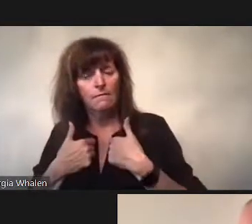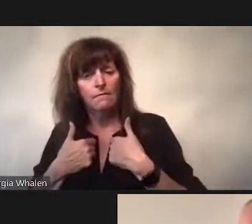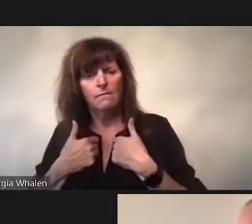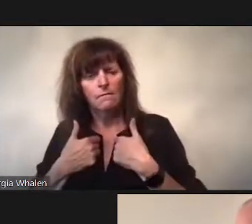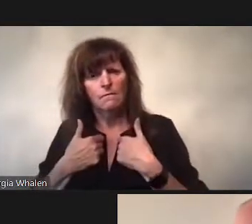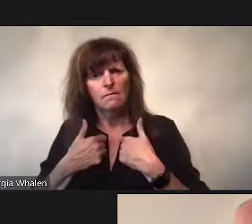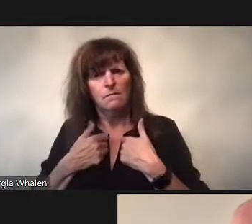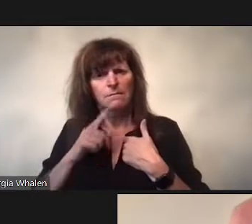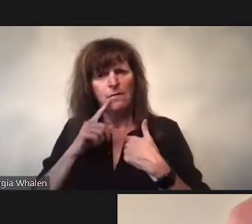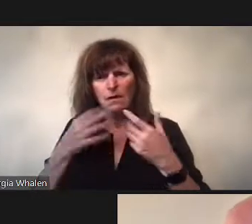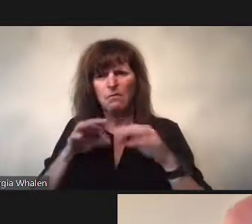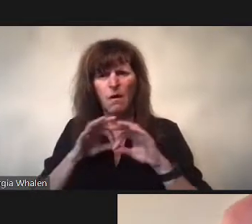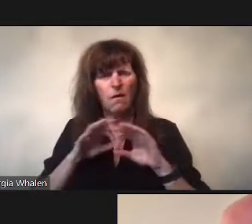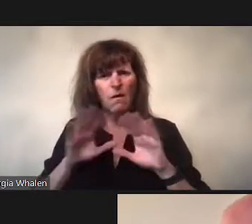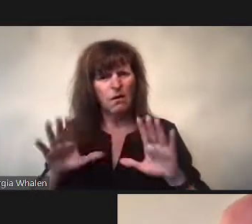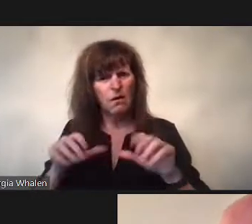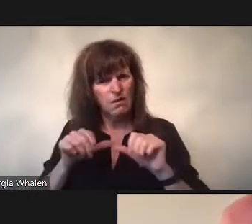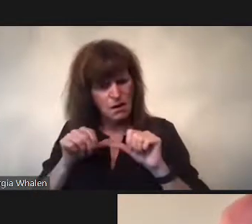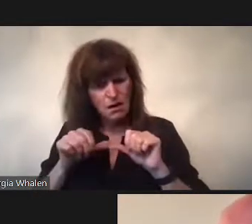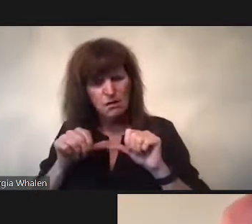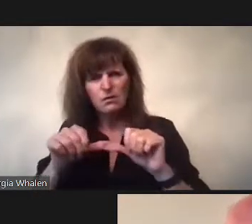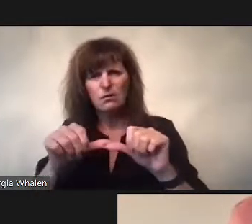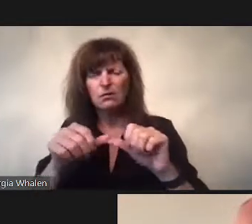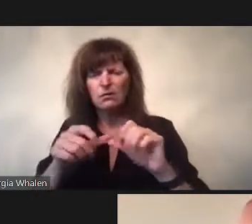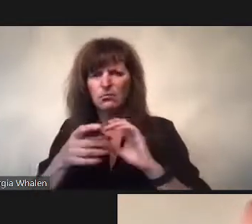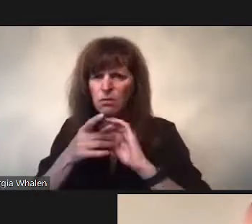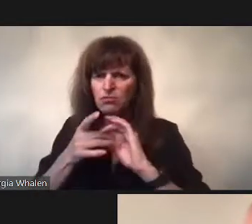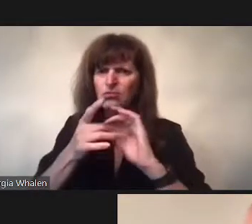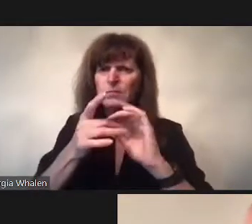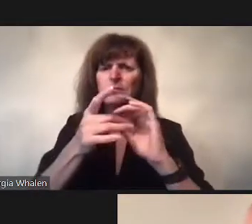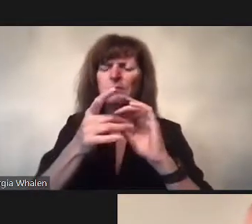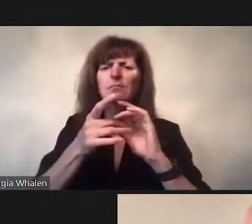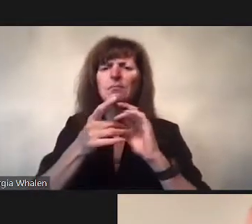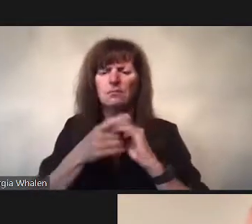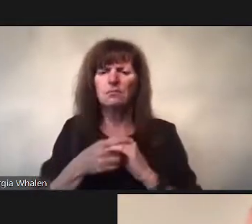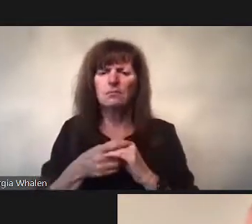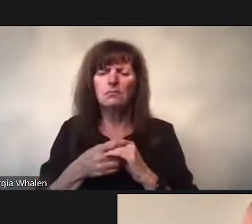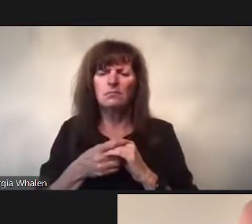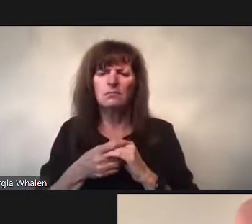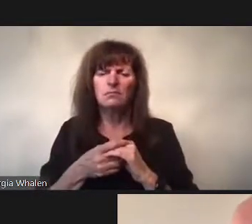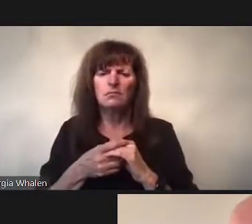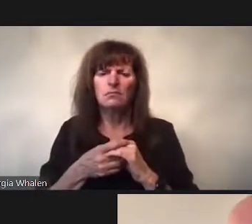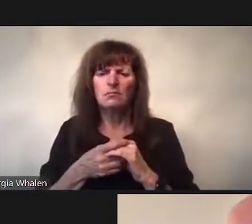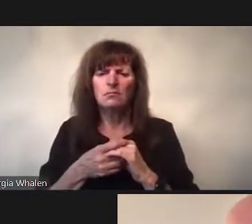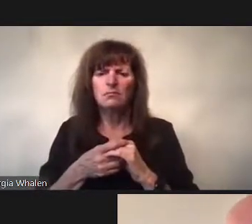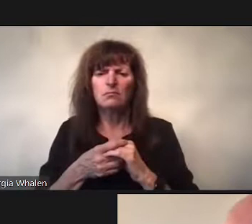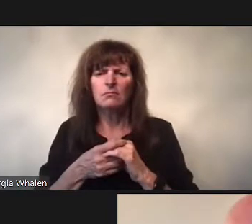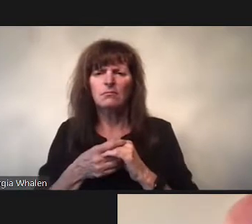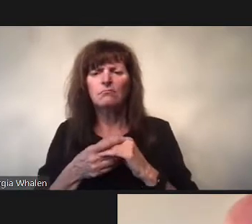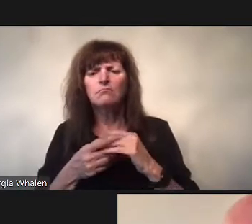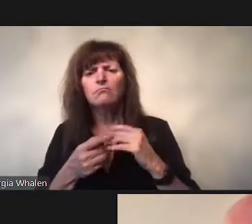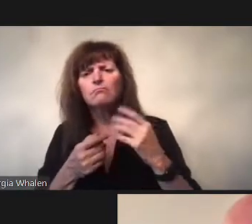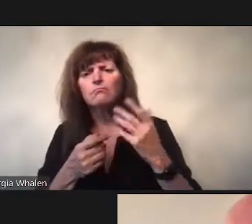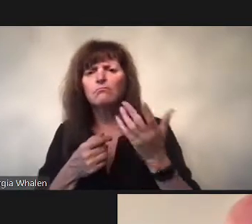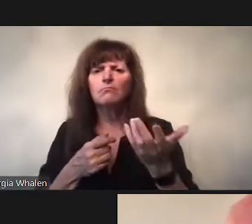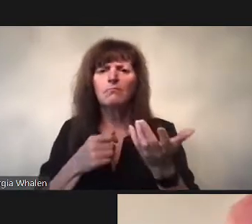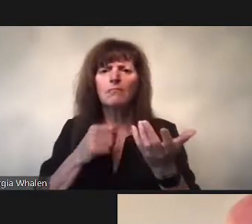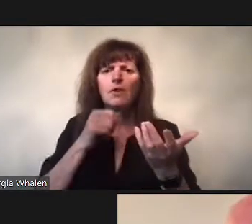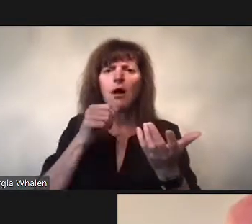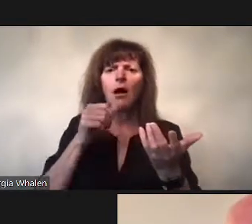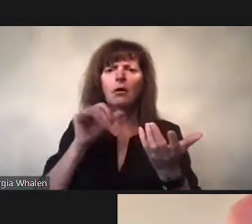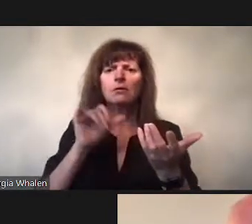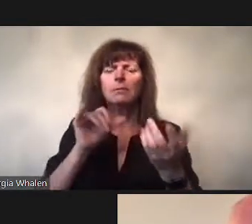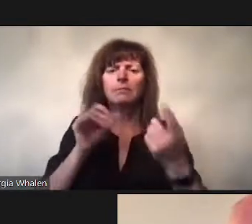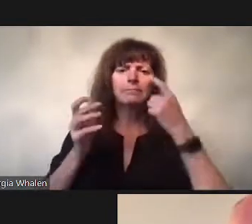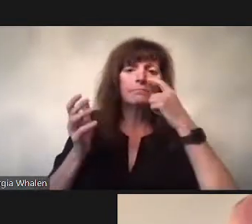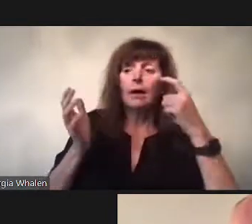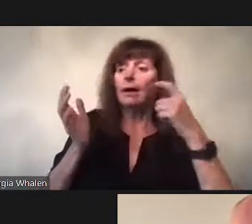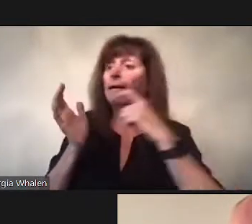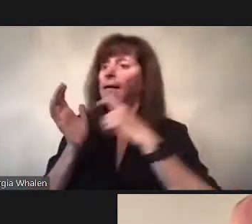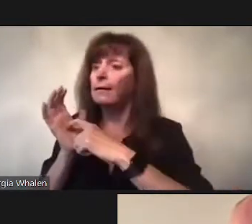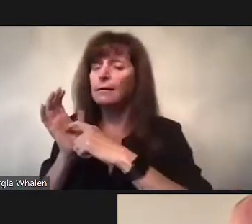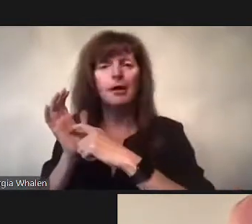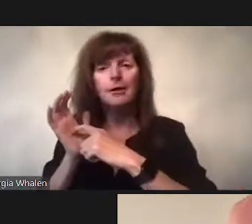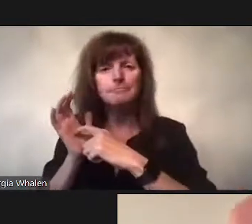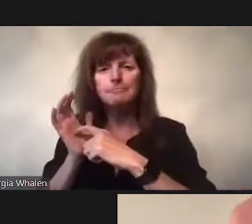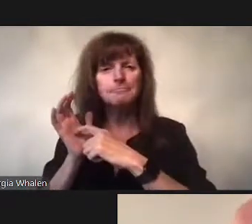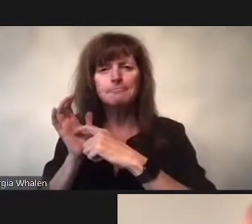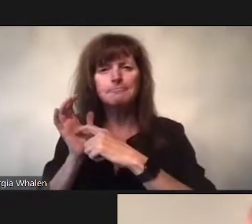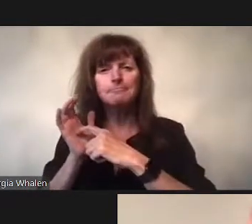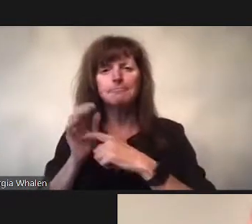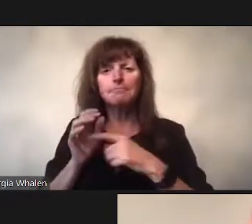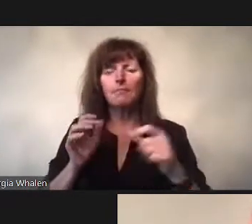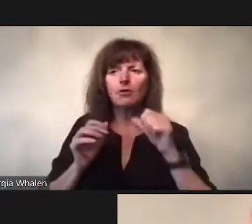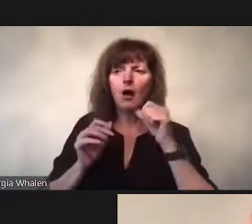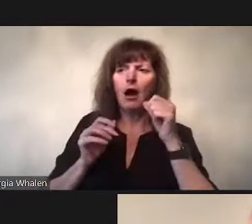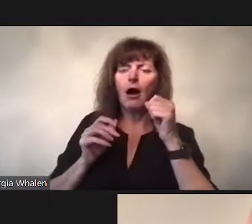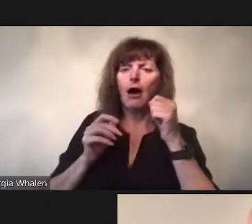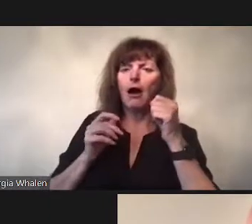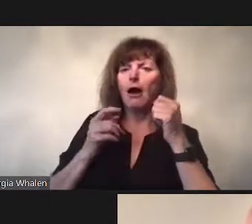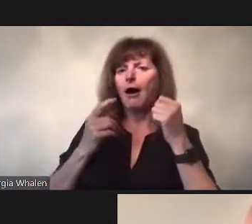And it disregards, in the UK and maybe in germany less so, about the different kinds of kinship and forms of intimacy that are so fundamental